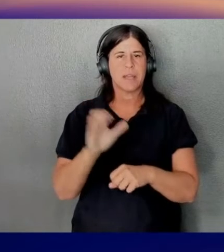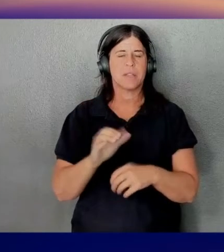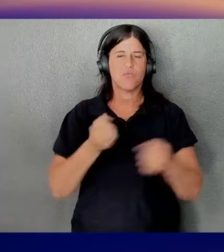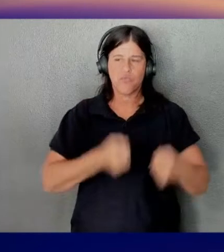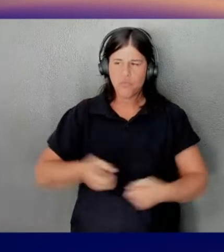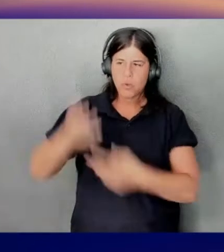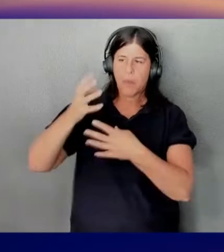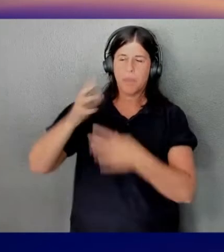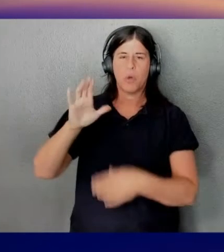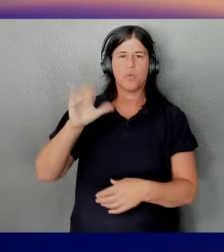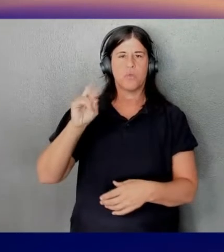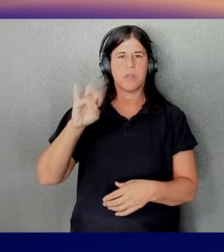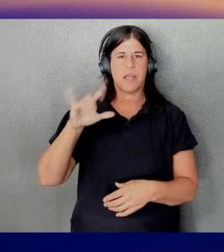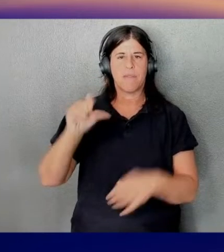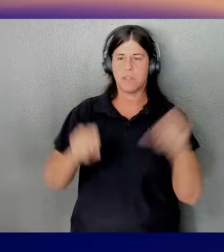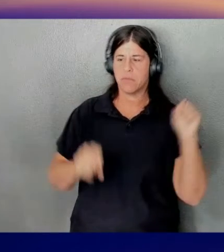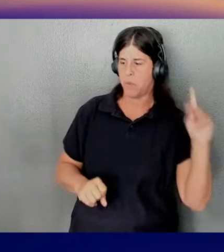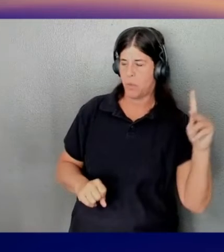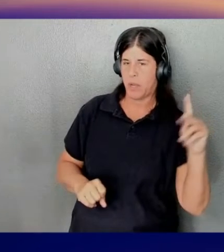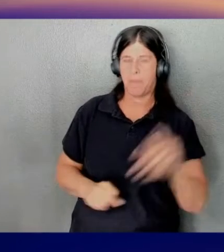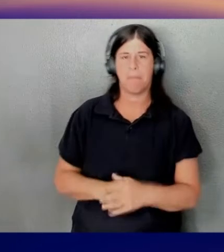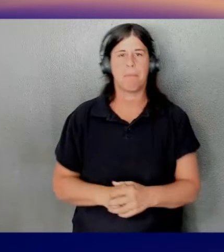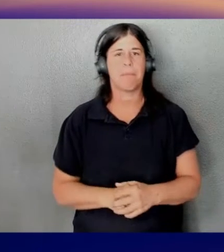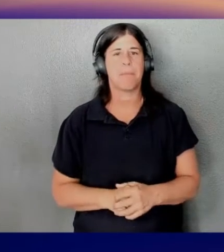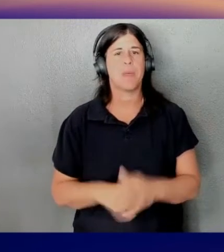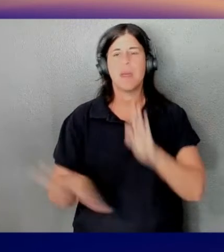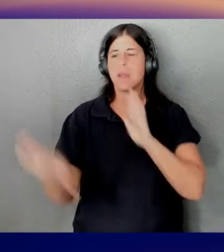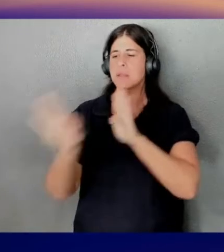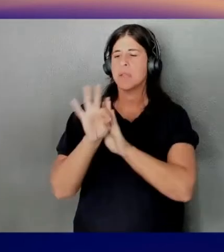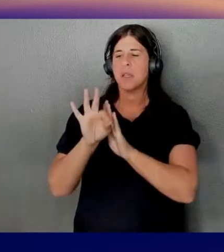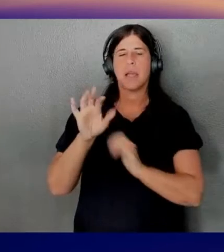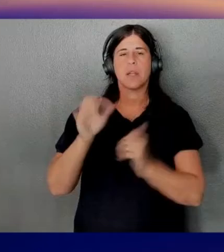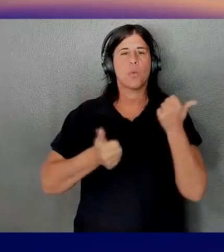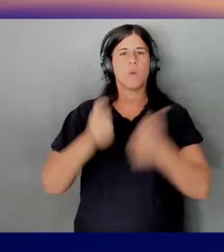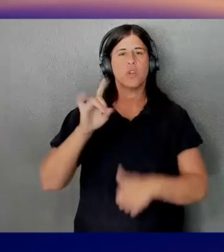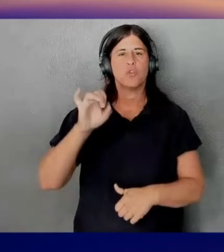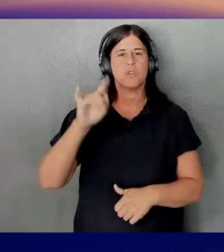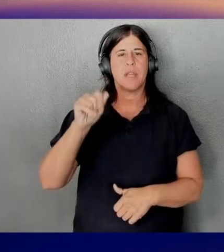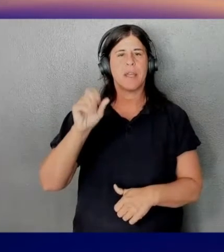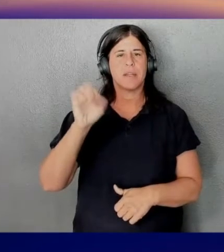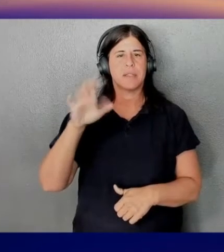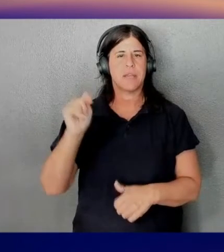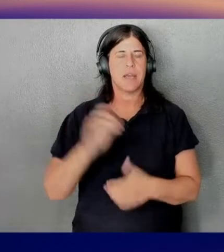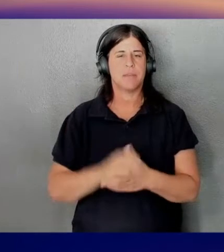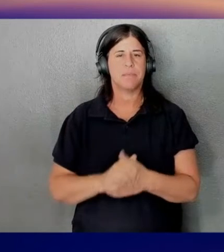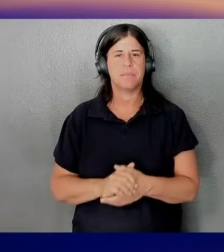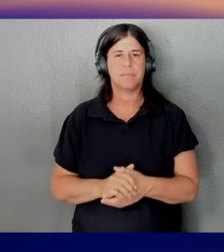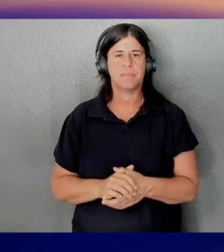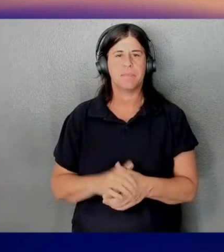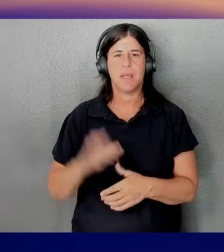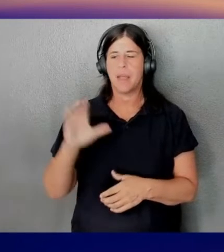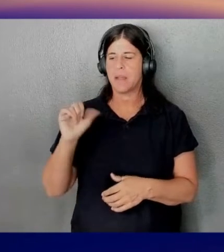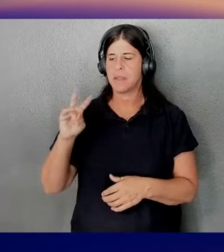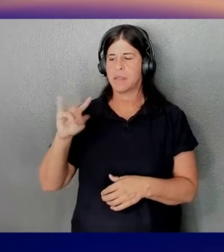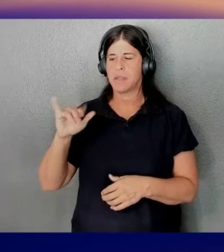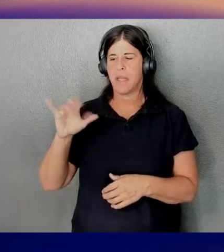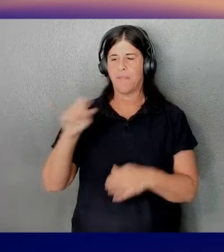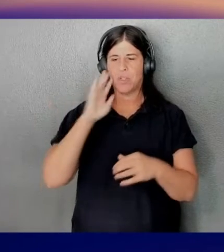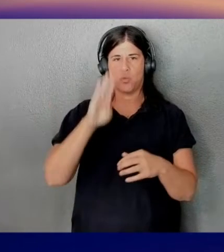Okay. And then can just select a data set and canvas take me to the next step. Step two, which is built.